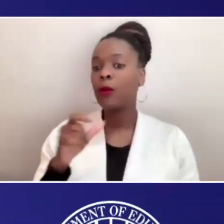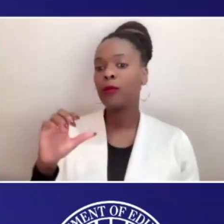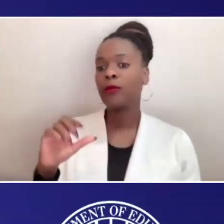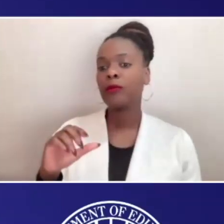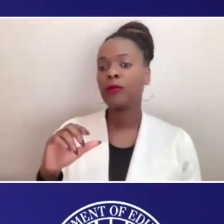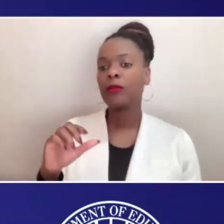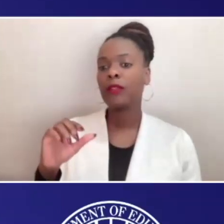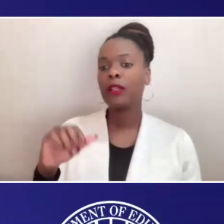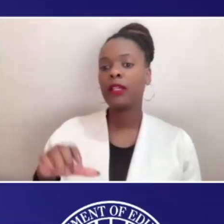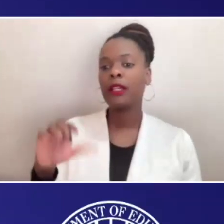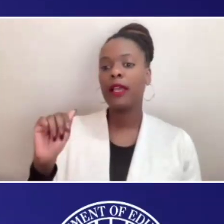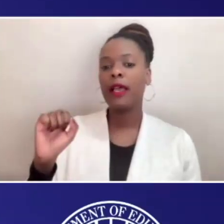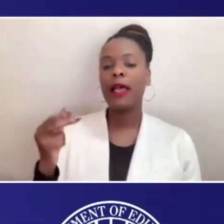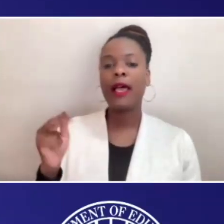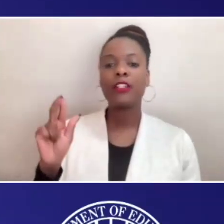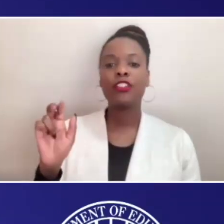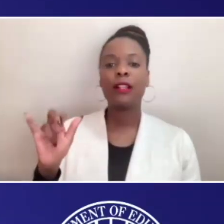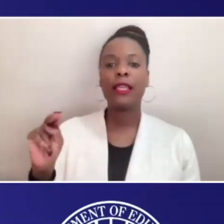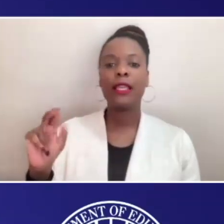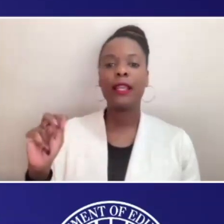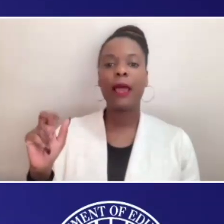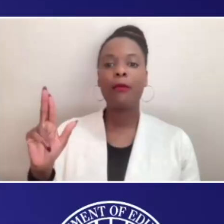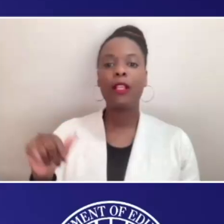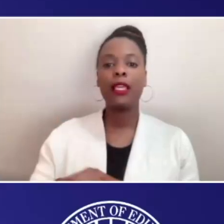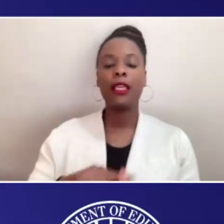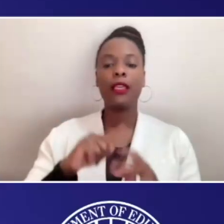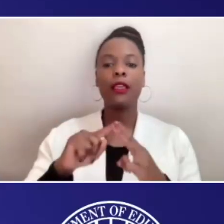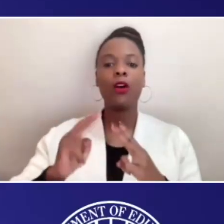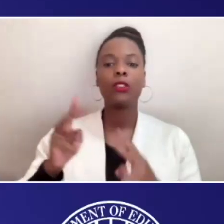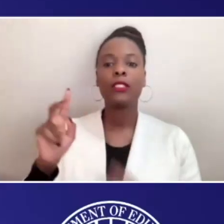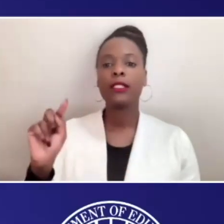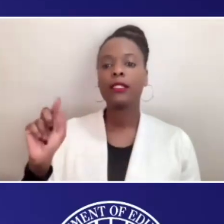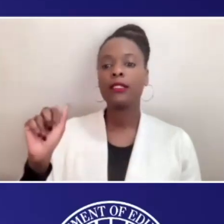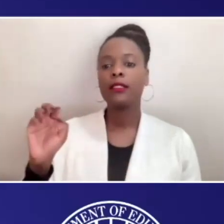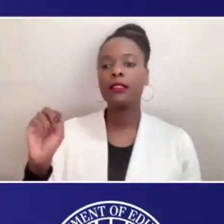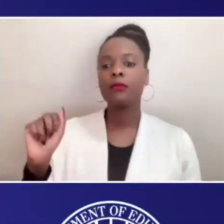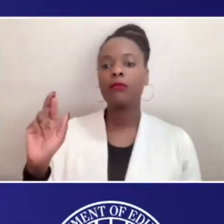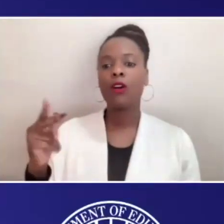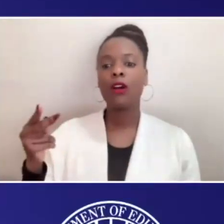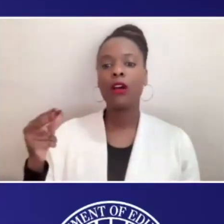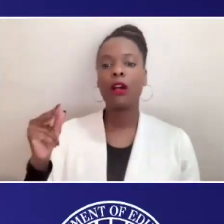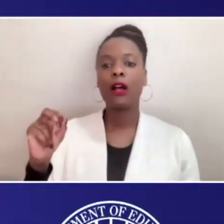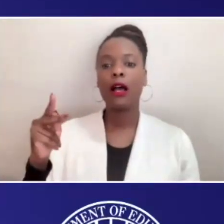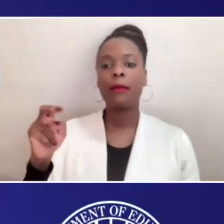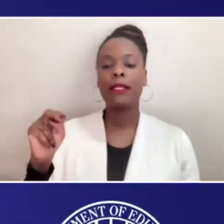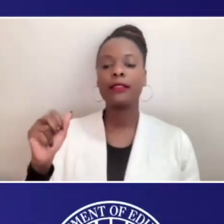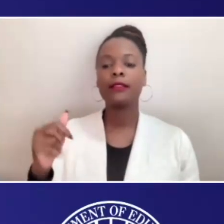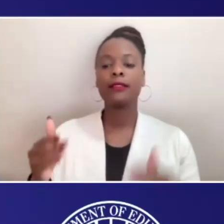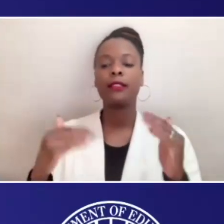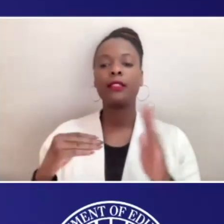Alternate? Tamar Hoffman. Student loan servicers, collection agencies, lenders, and guaranty agencies, primary?